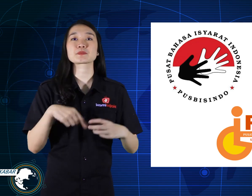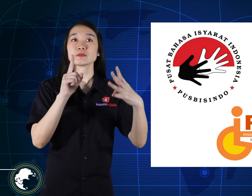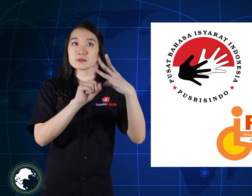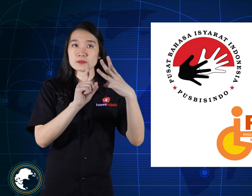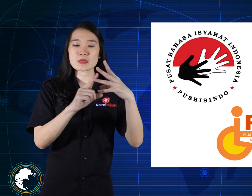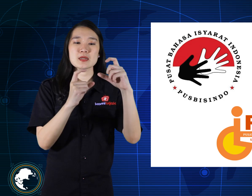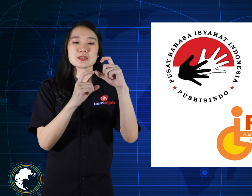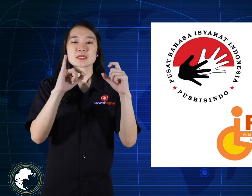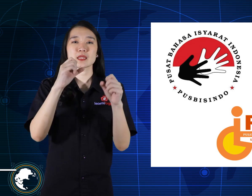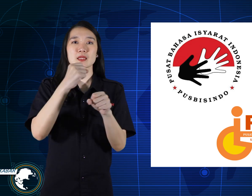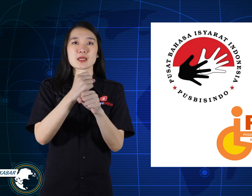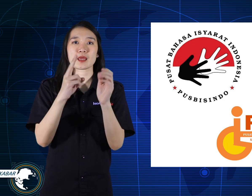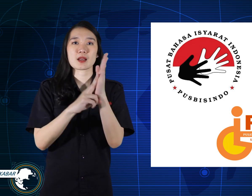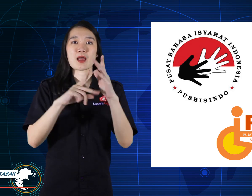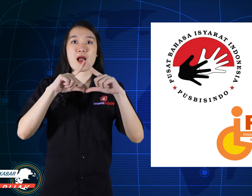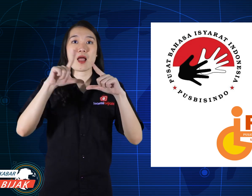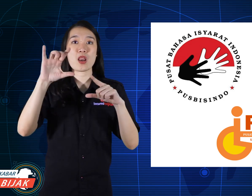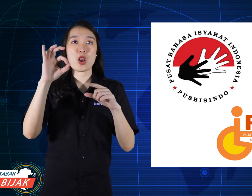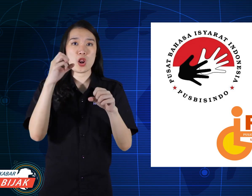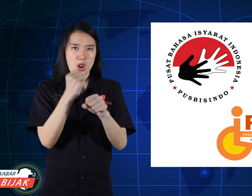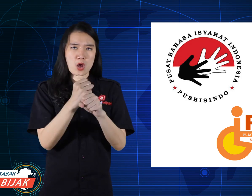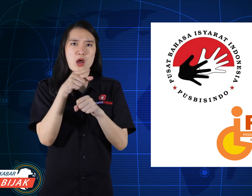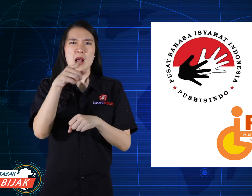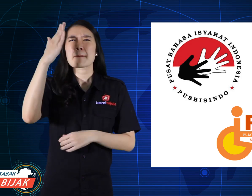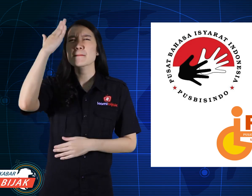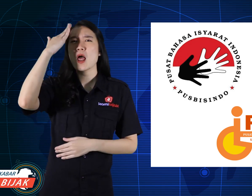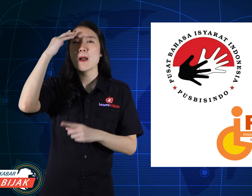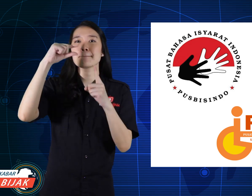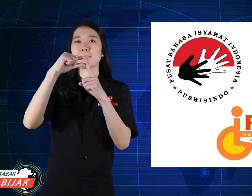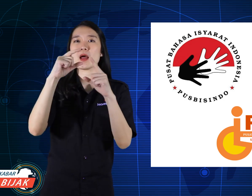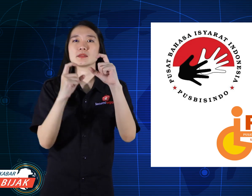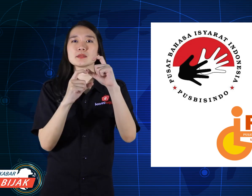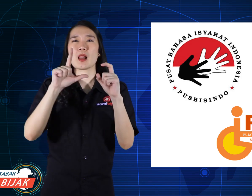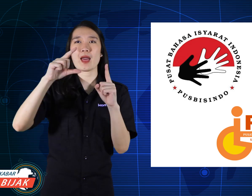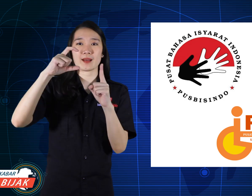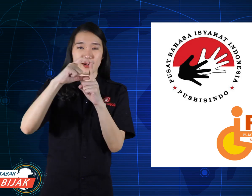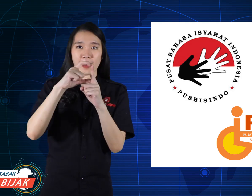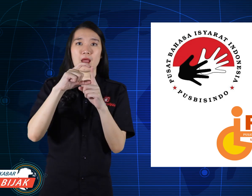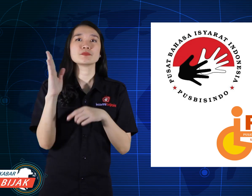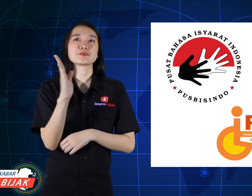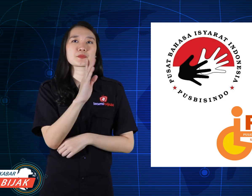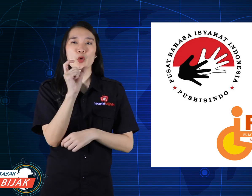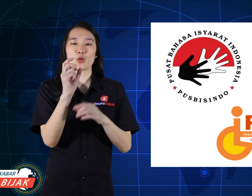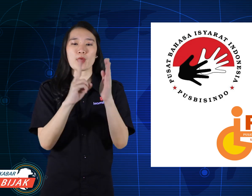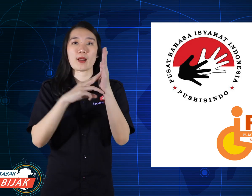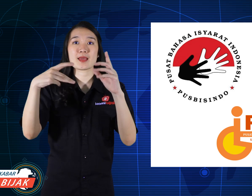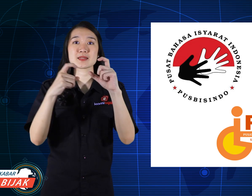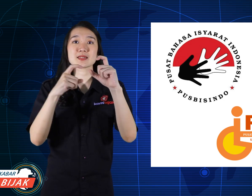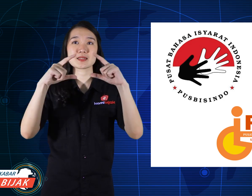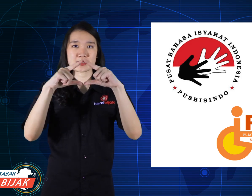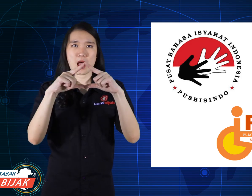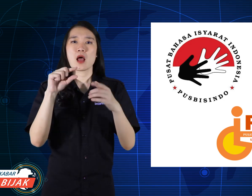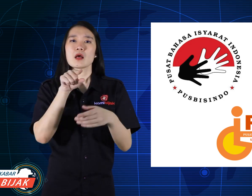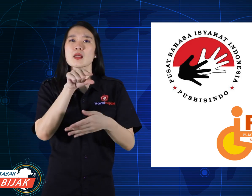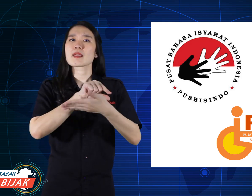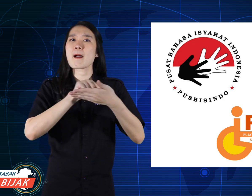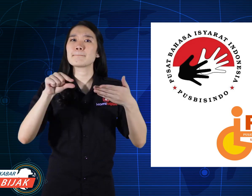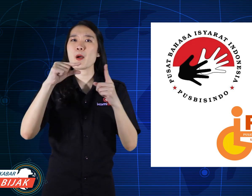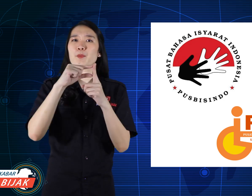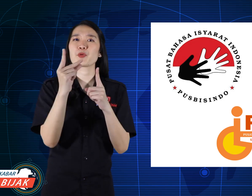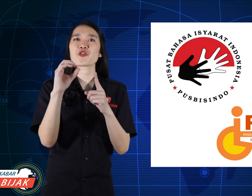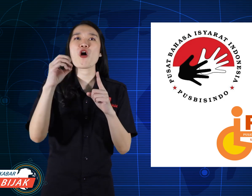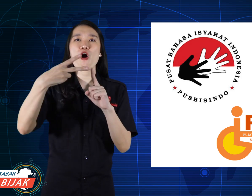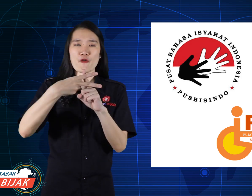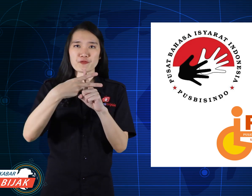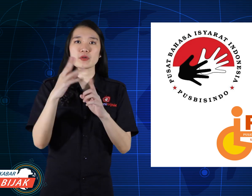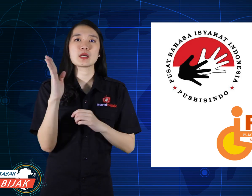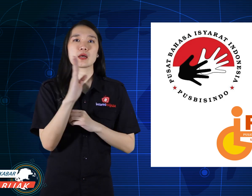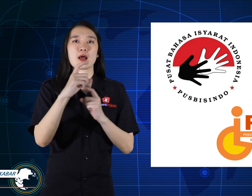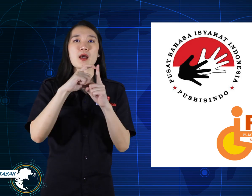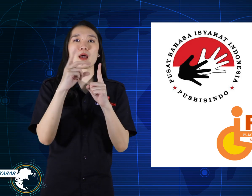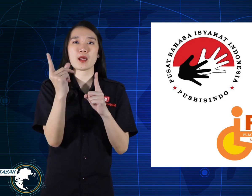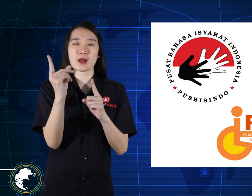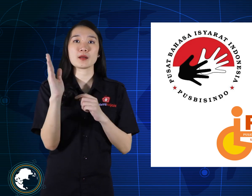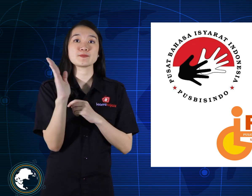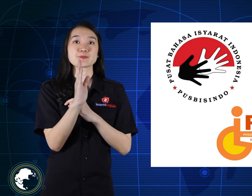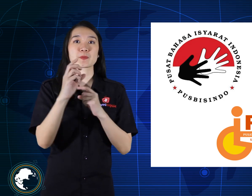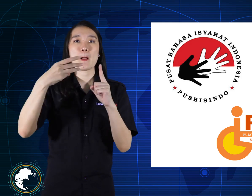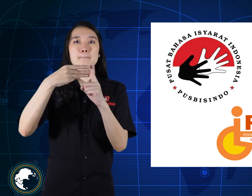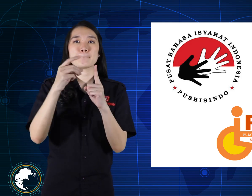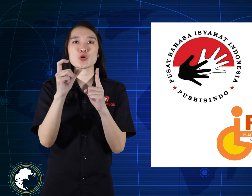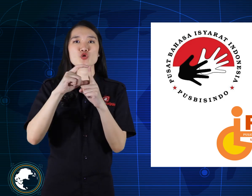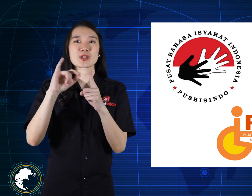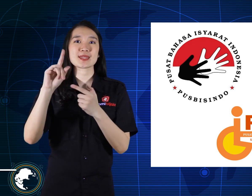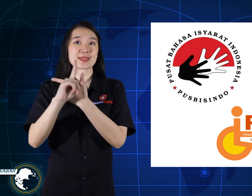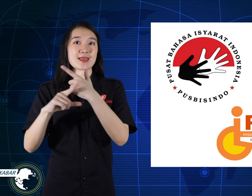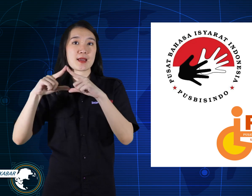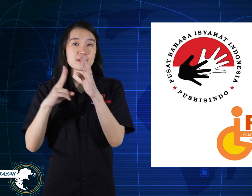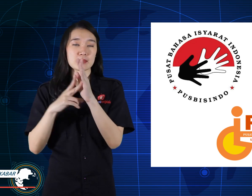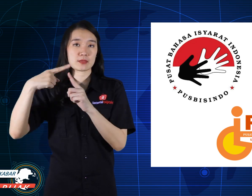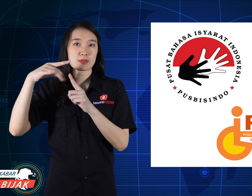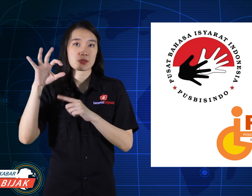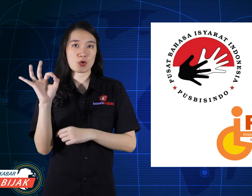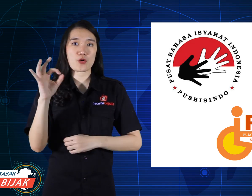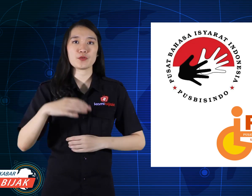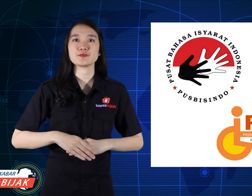Then, Signalong, by the head of PSLD Unesa, Prof. Dr. Budiyanto.